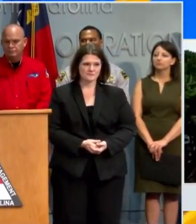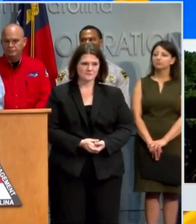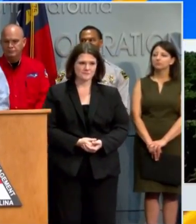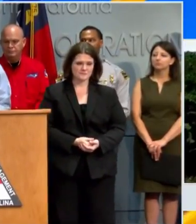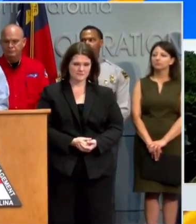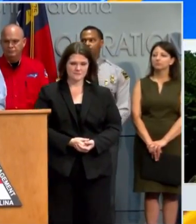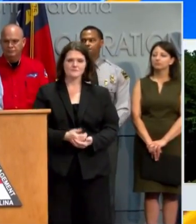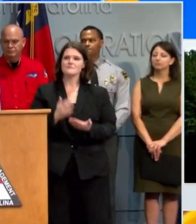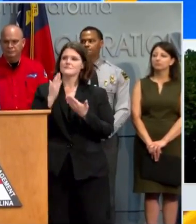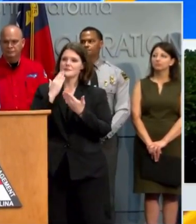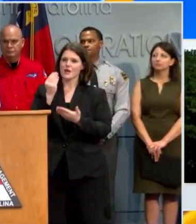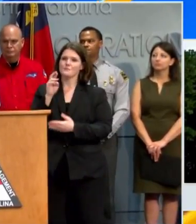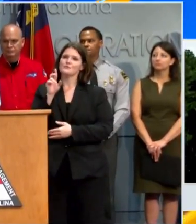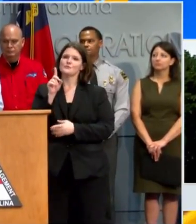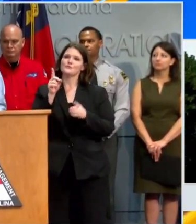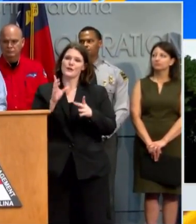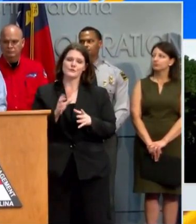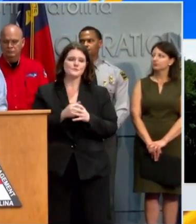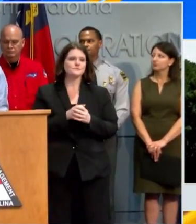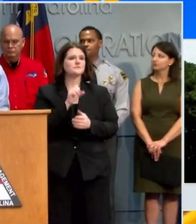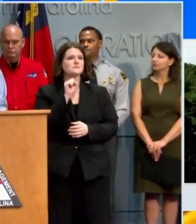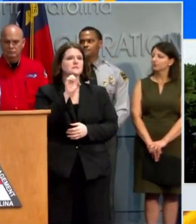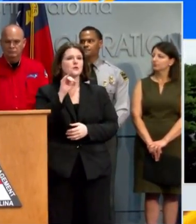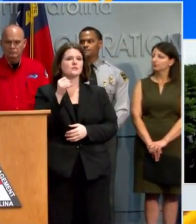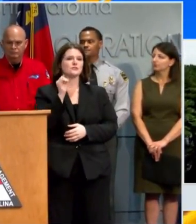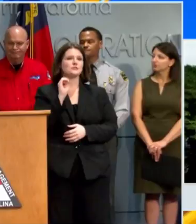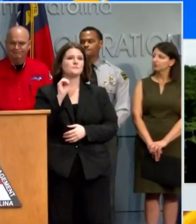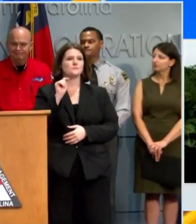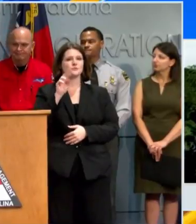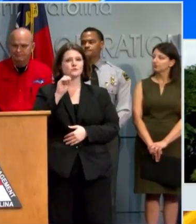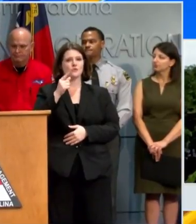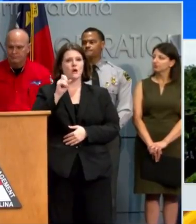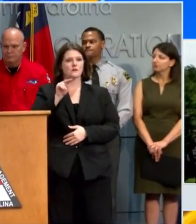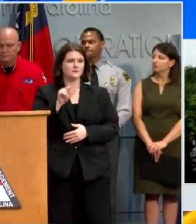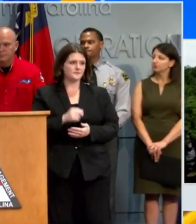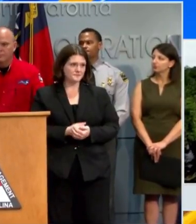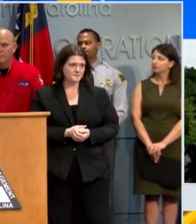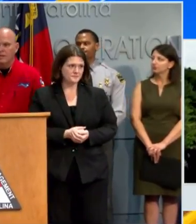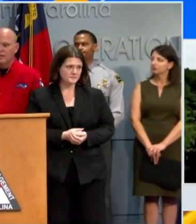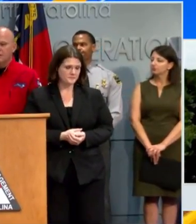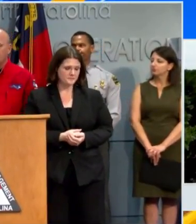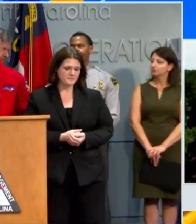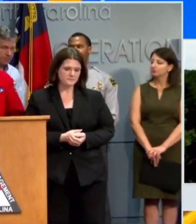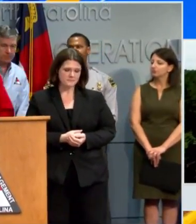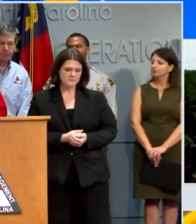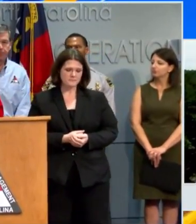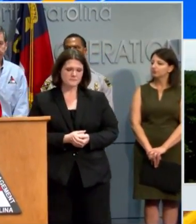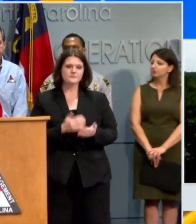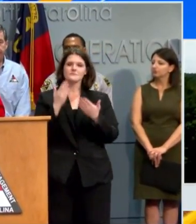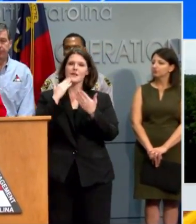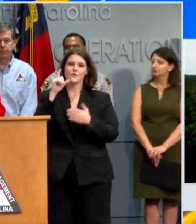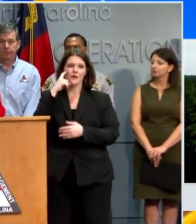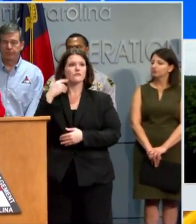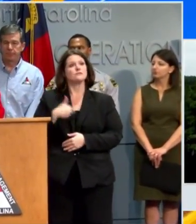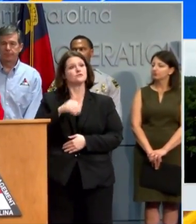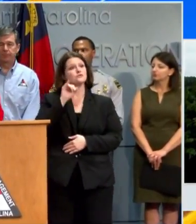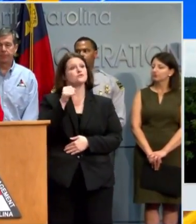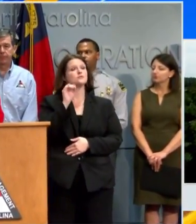SIR. AND ALWAYS FOR ALL OF YOU OUT THERE, THANK YOU SO MUCH FOR YOUR SUPPORT OF THE NORTH CAROLINA STATE EMERGENCY RESPONSE TEAM. THANK YOU. THANK YOU MR.